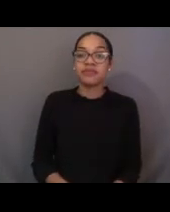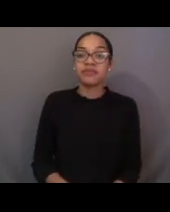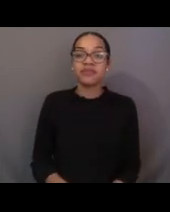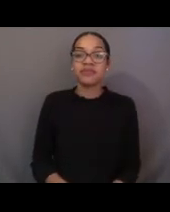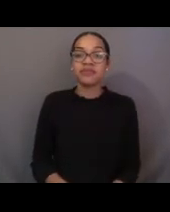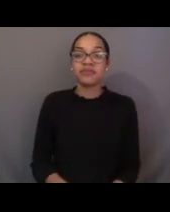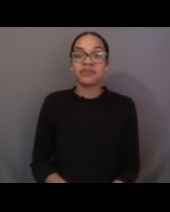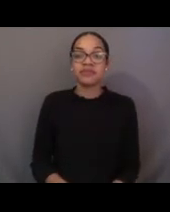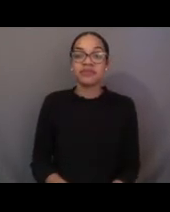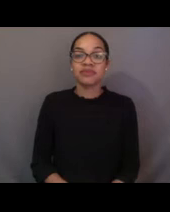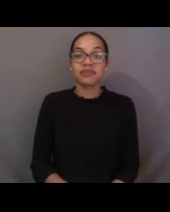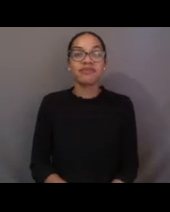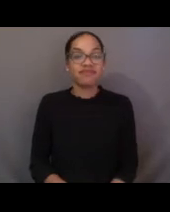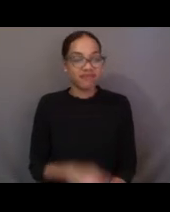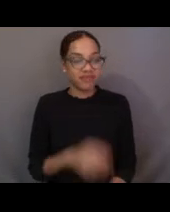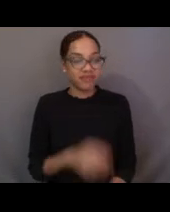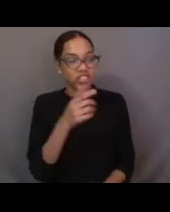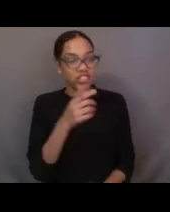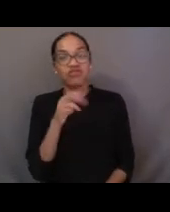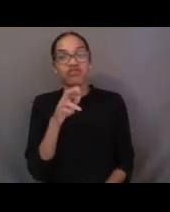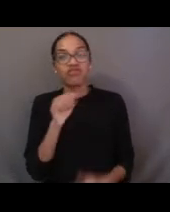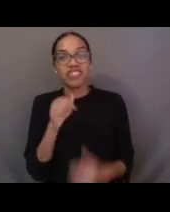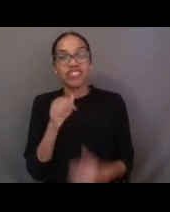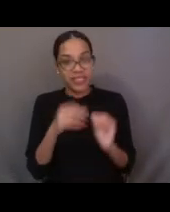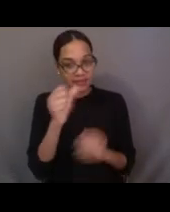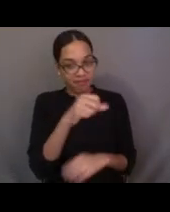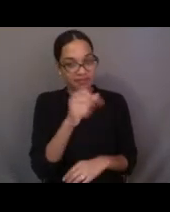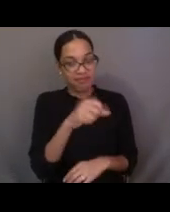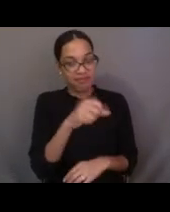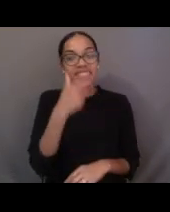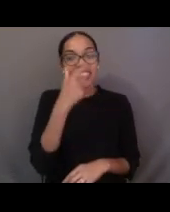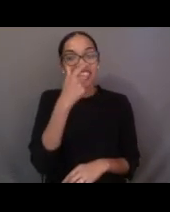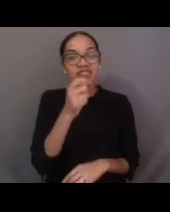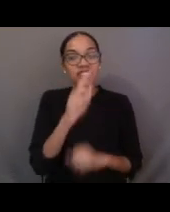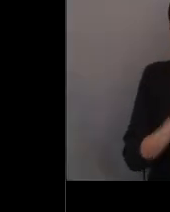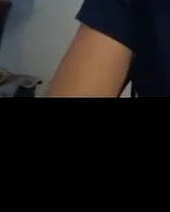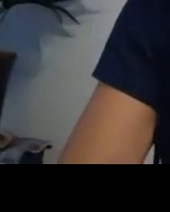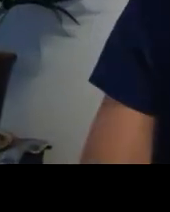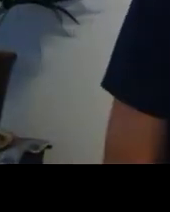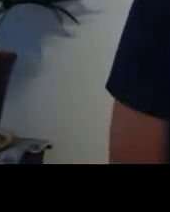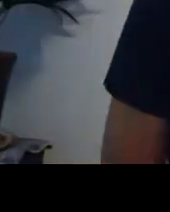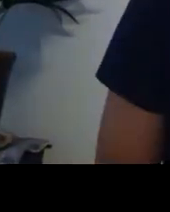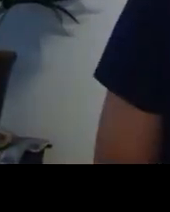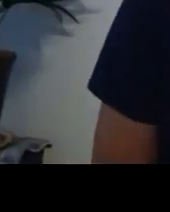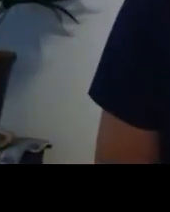[Grace] This is grace from the chat box, and yes some interesting questions have come up, so I've been saving them.